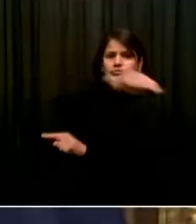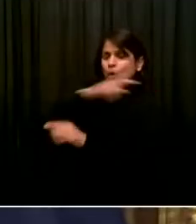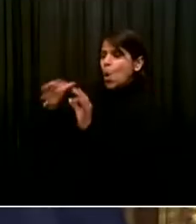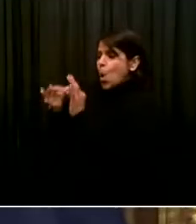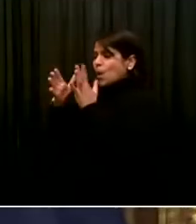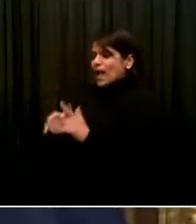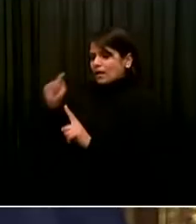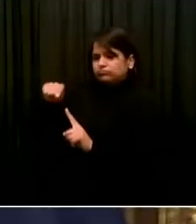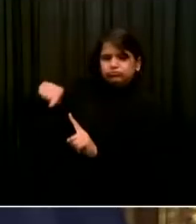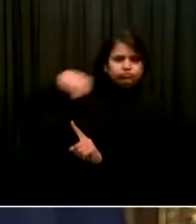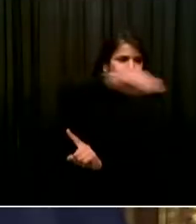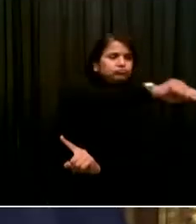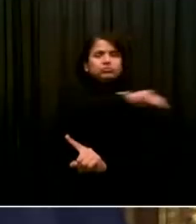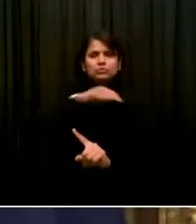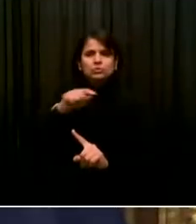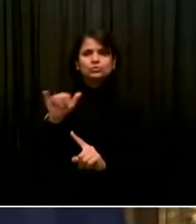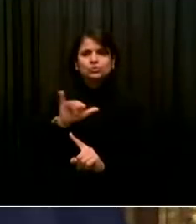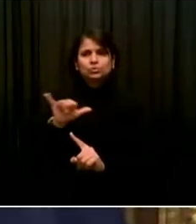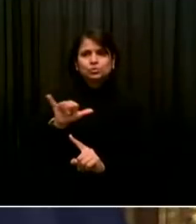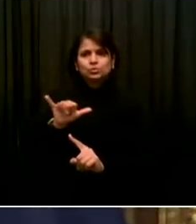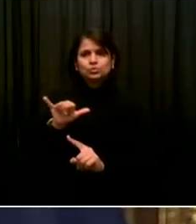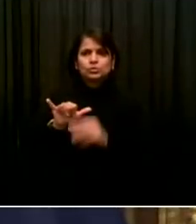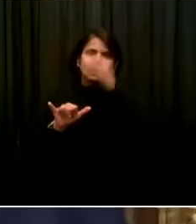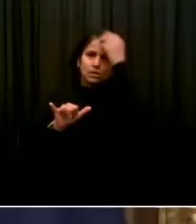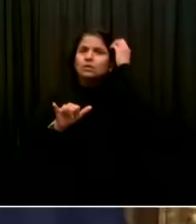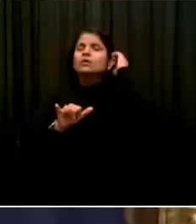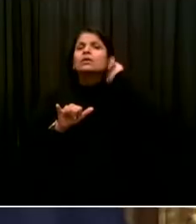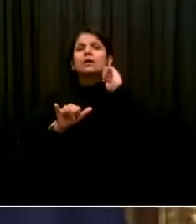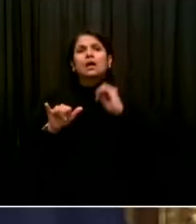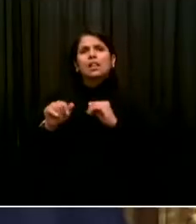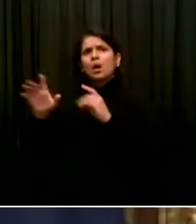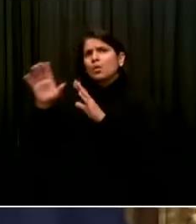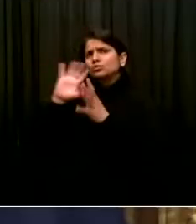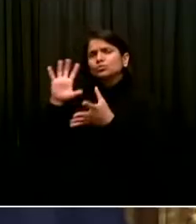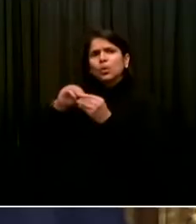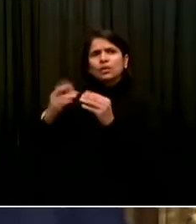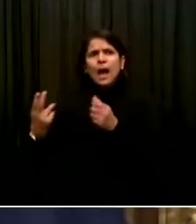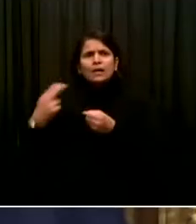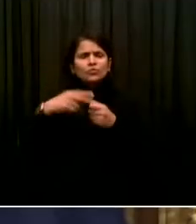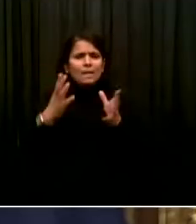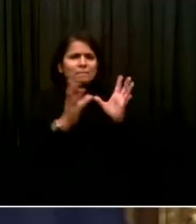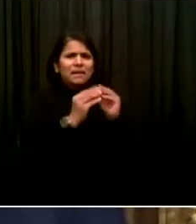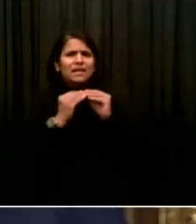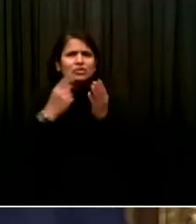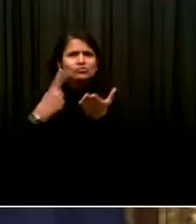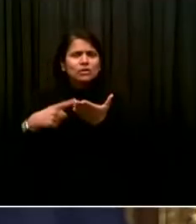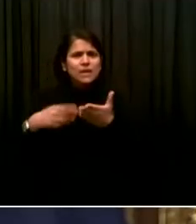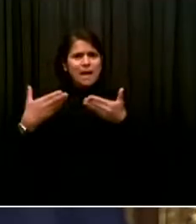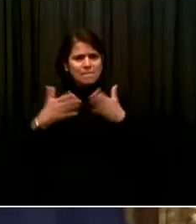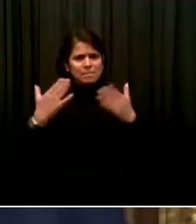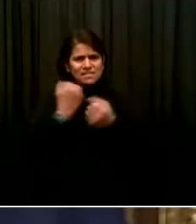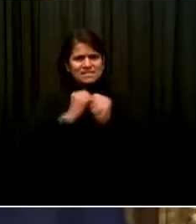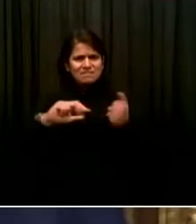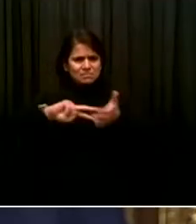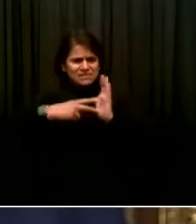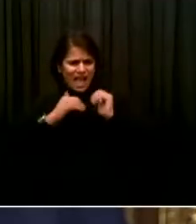DEDICATED TO SEEING THE AGENCY THROUGH